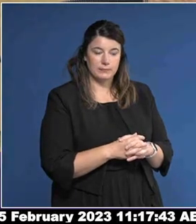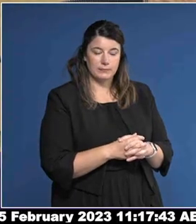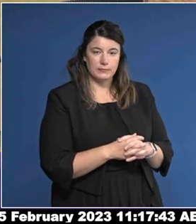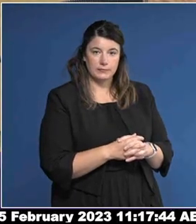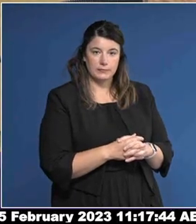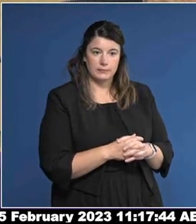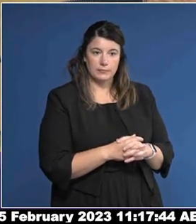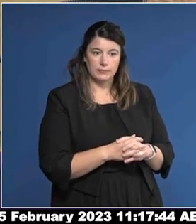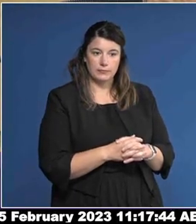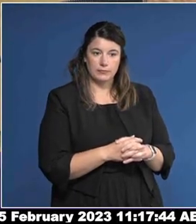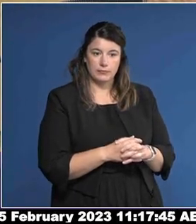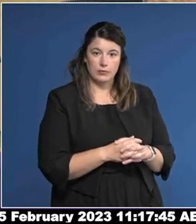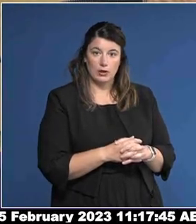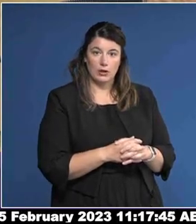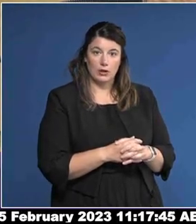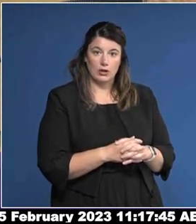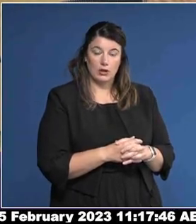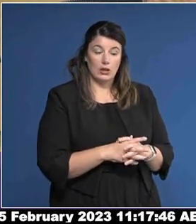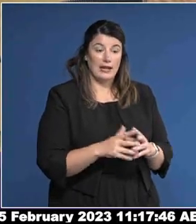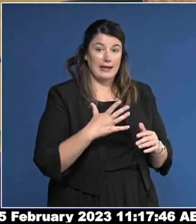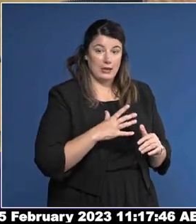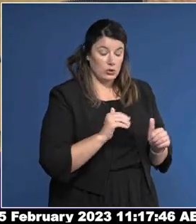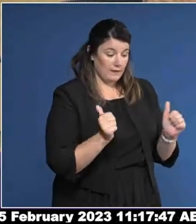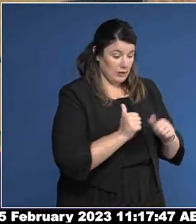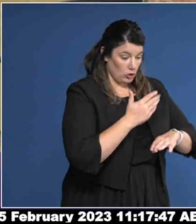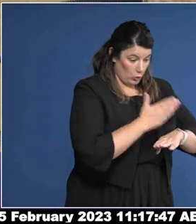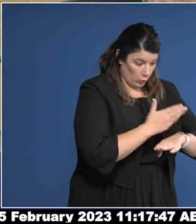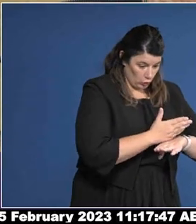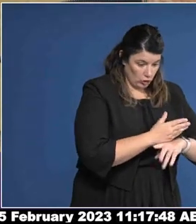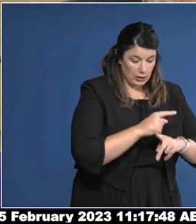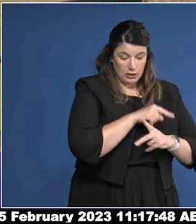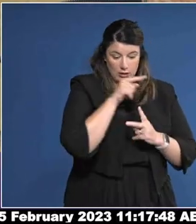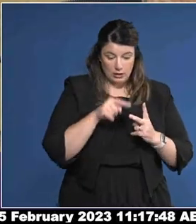completing the work that you need to do, meeting your administration duties,